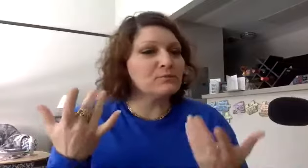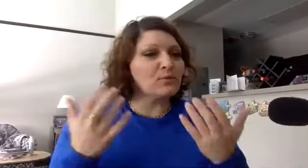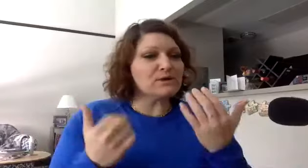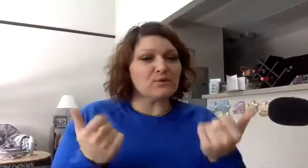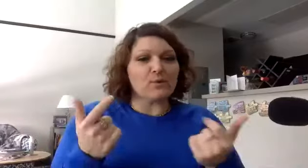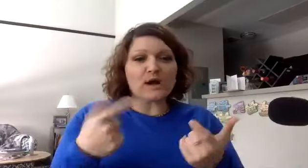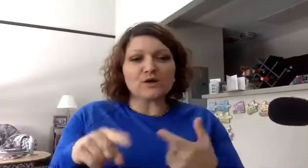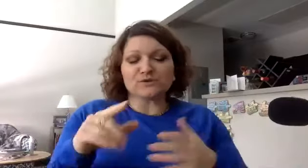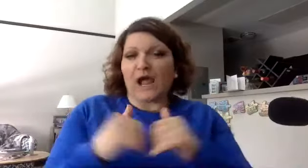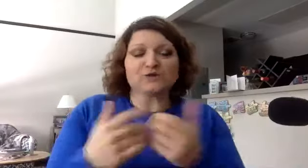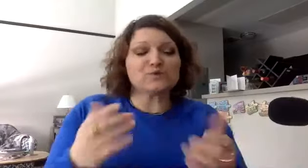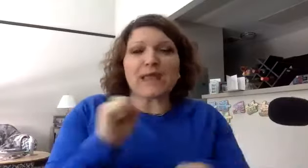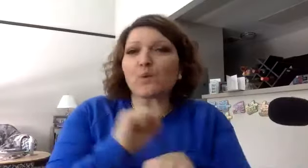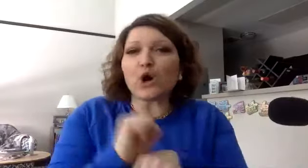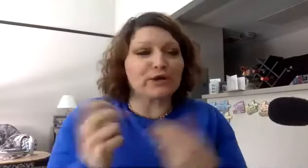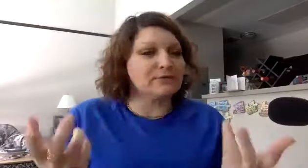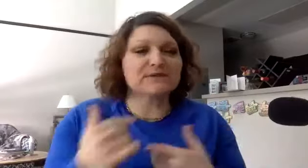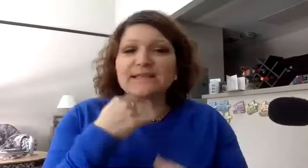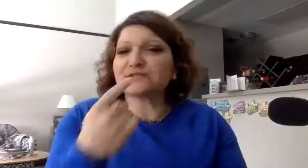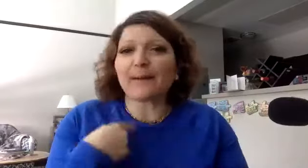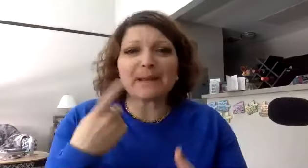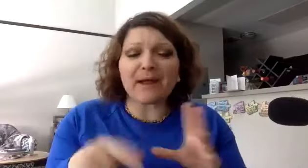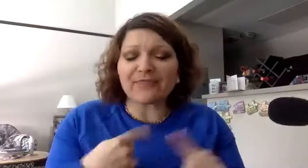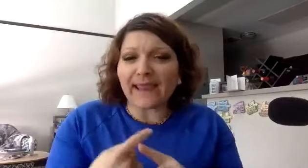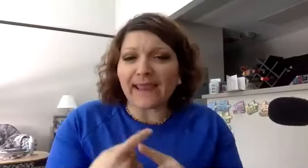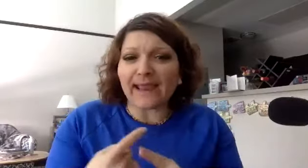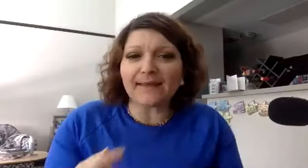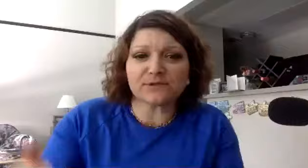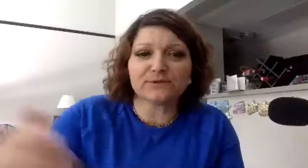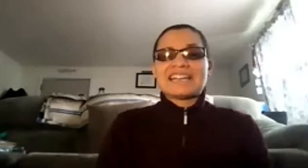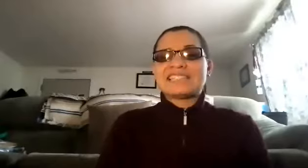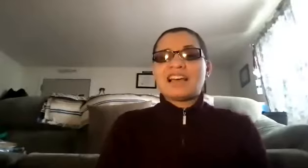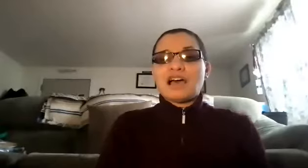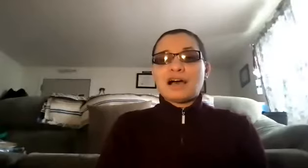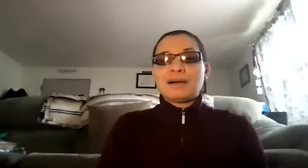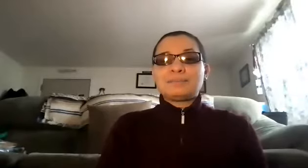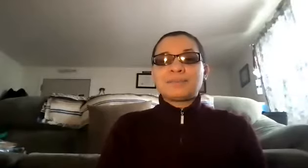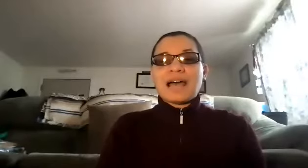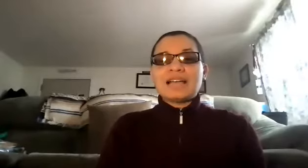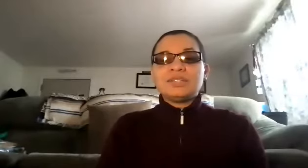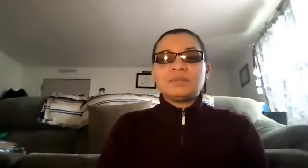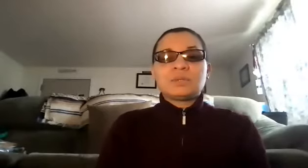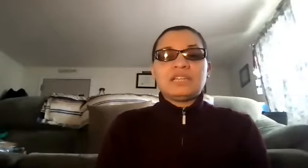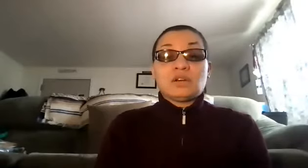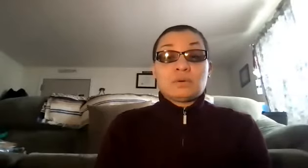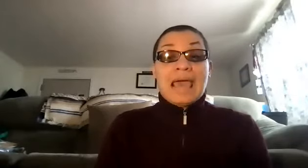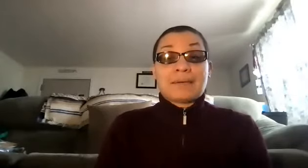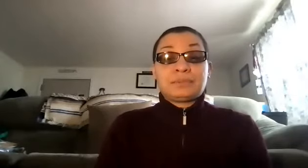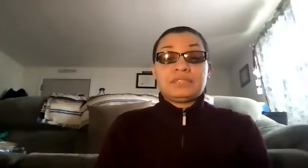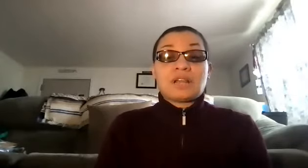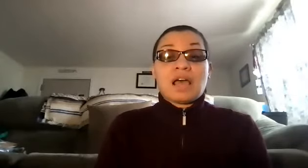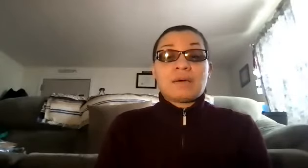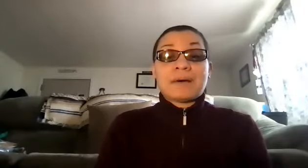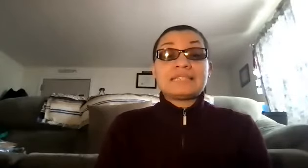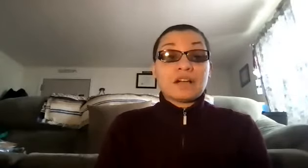what how do they work- can you tell me about that too? Yeah um i use Innocaption on my cell